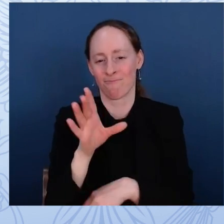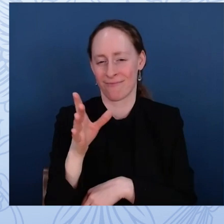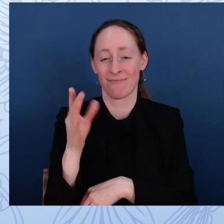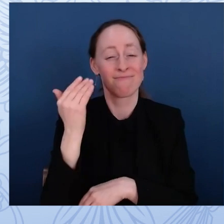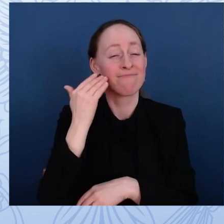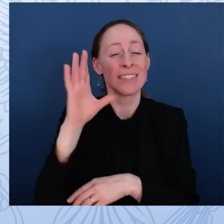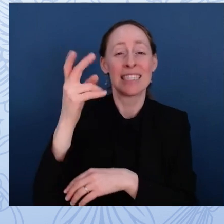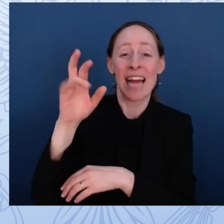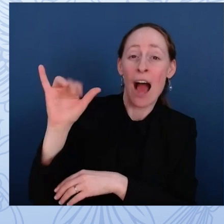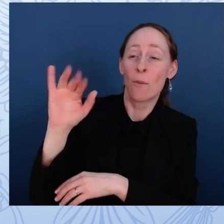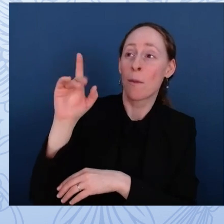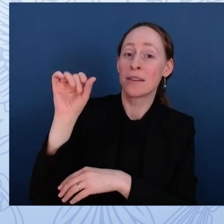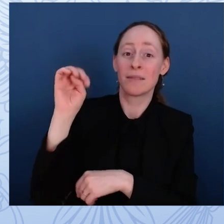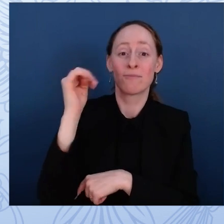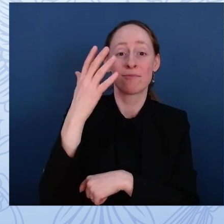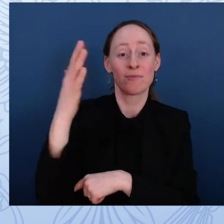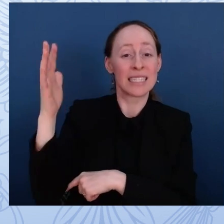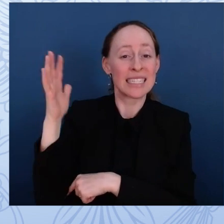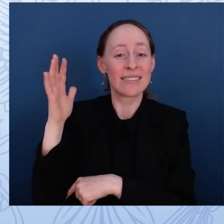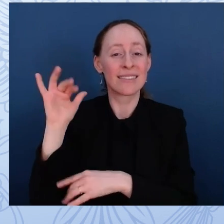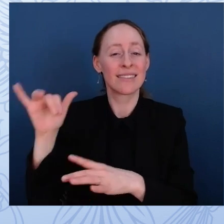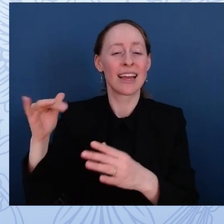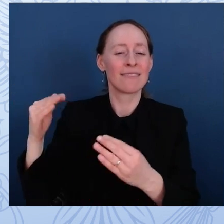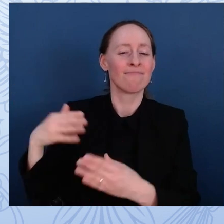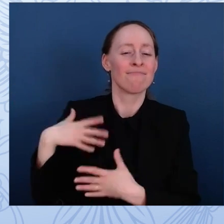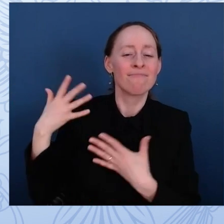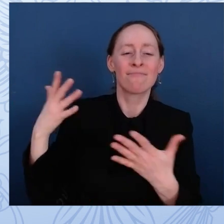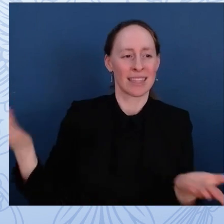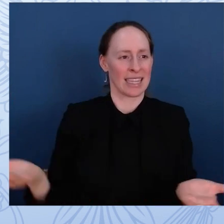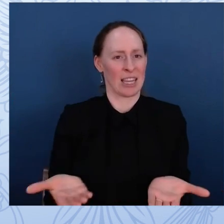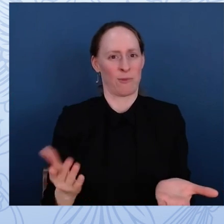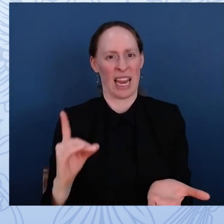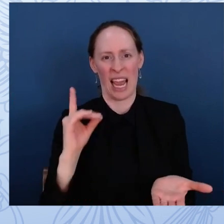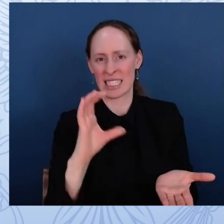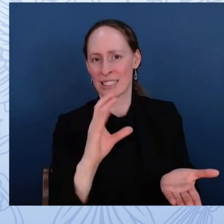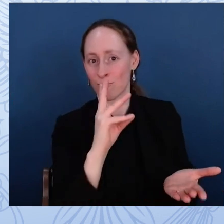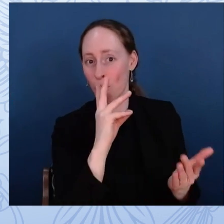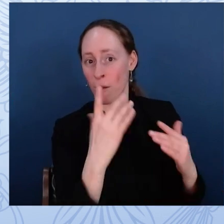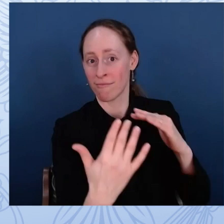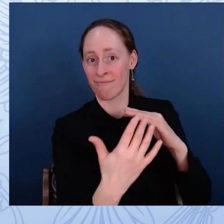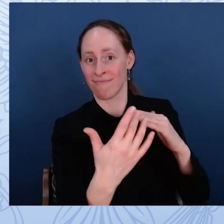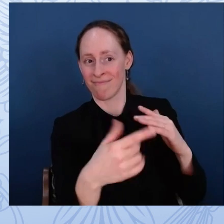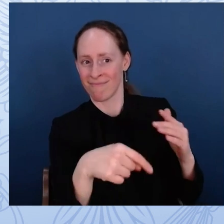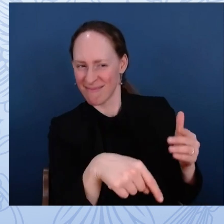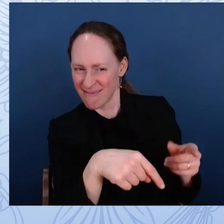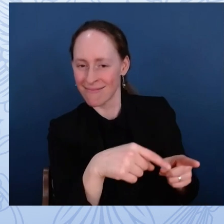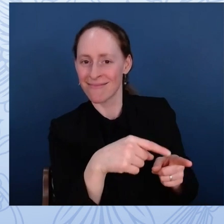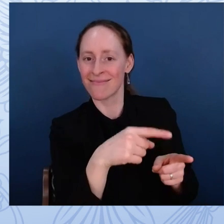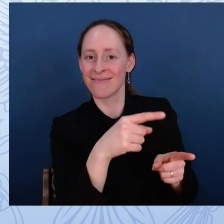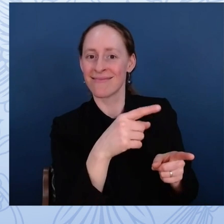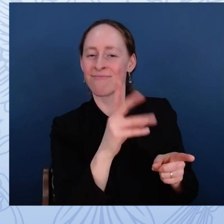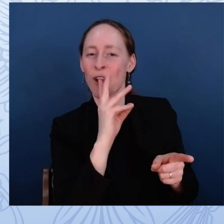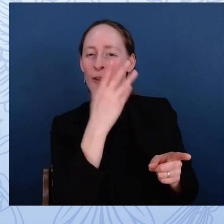right here to our dessert. In order for everyone to enjoy the cherry blossoms that we enjoy every year.